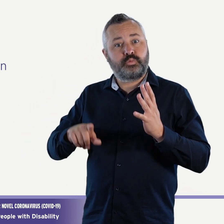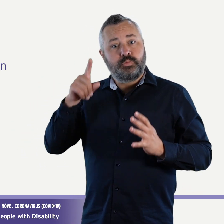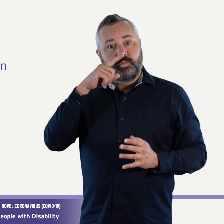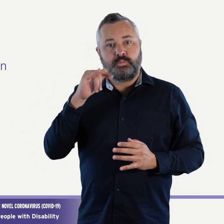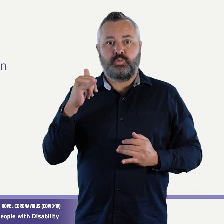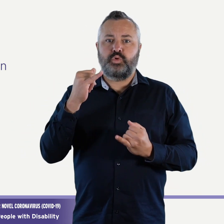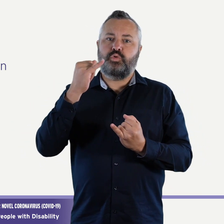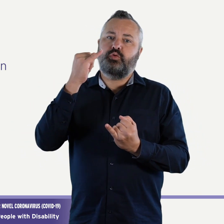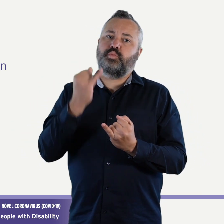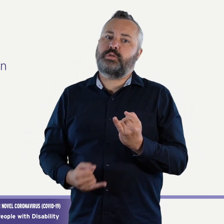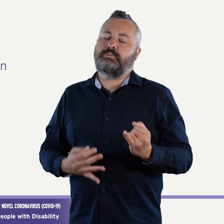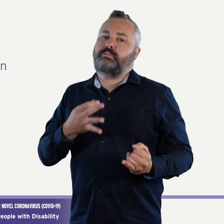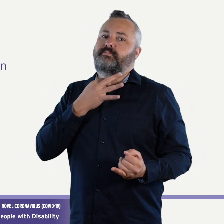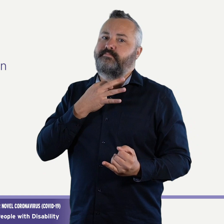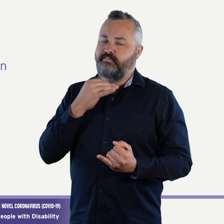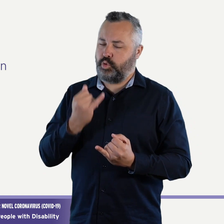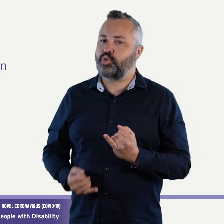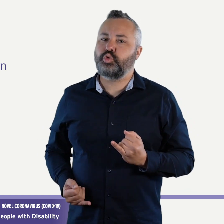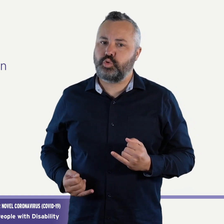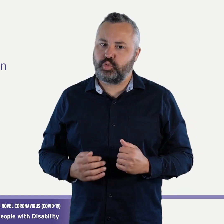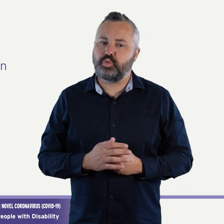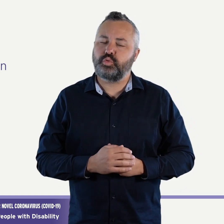but particularly people with disability.